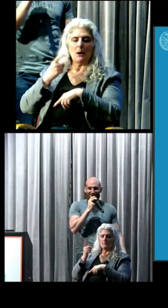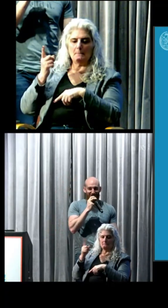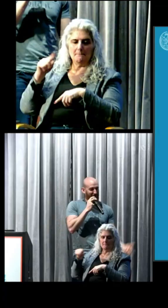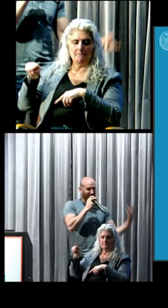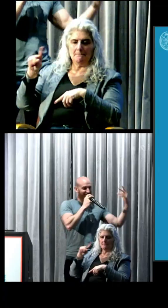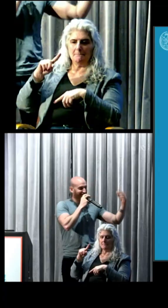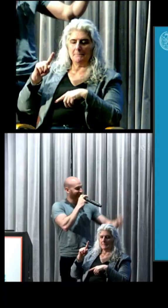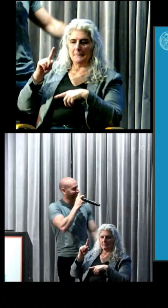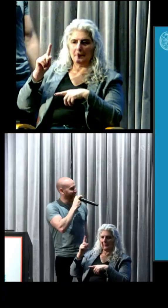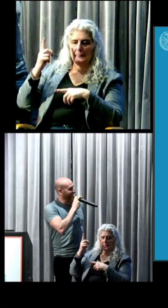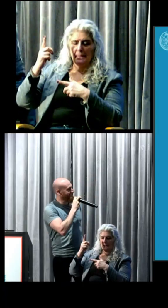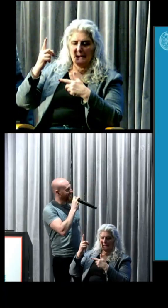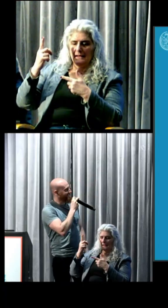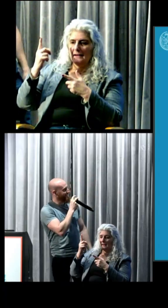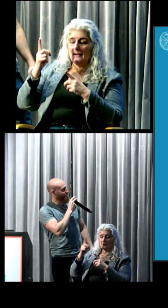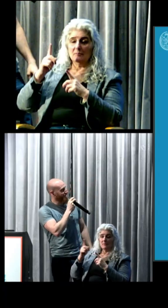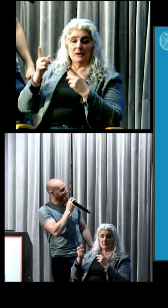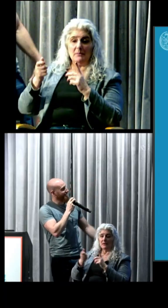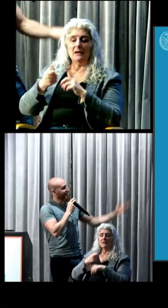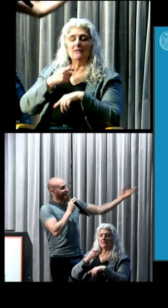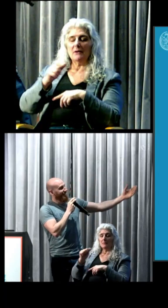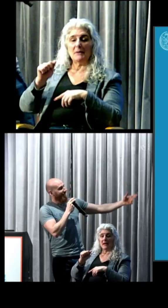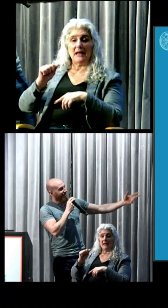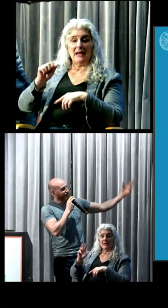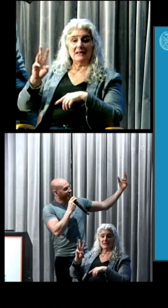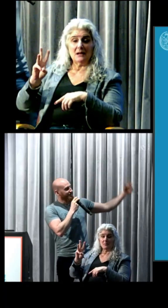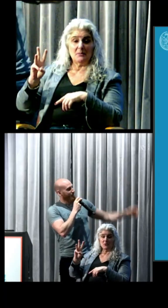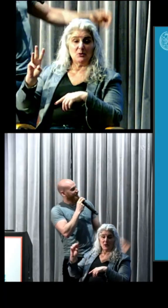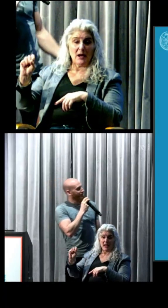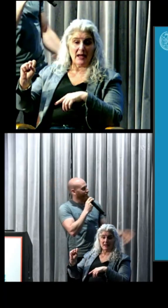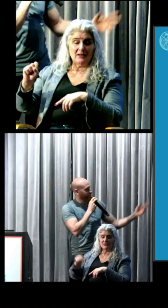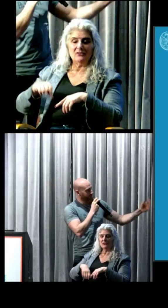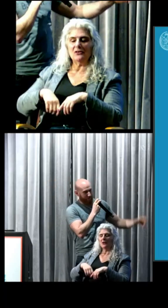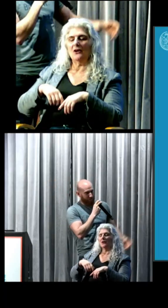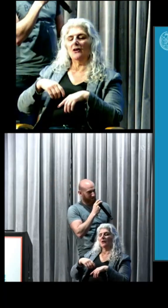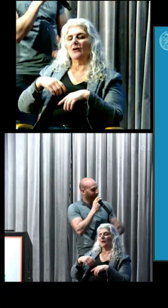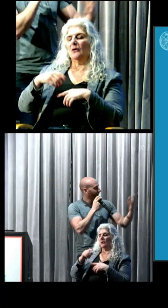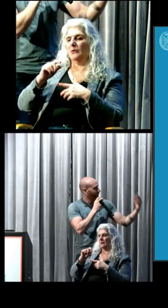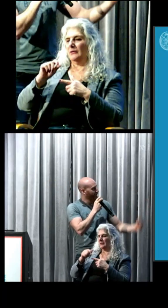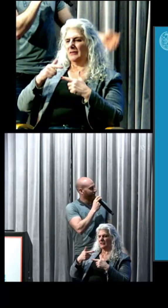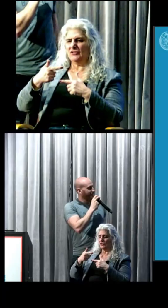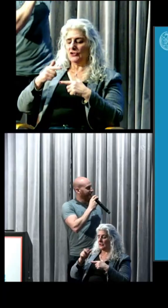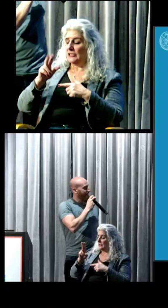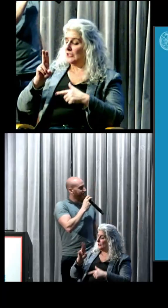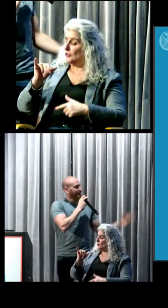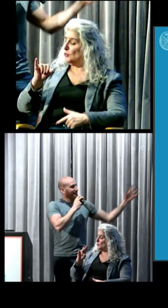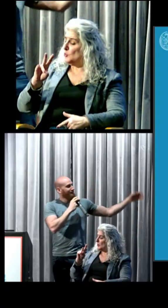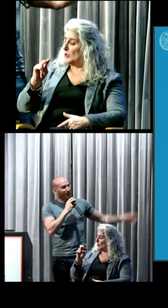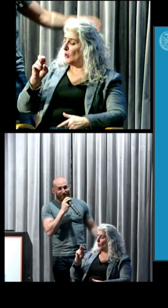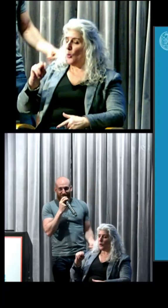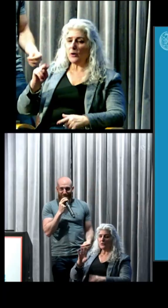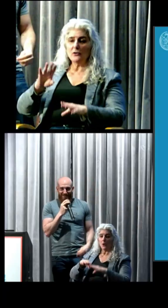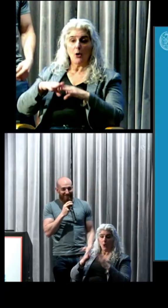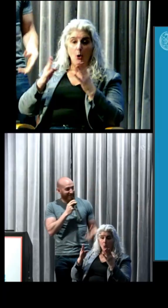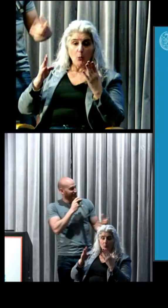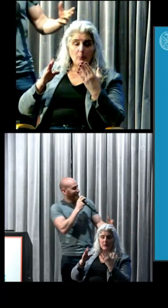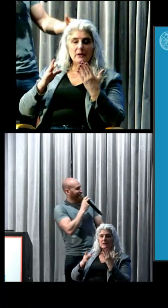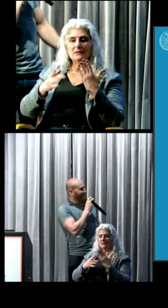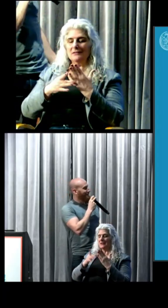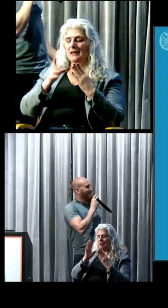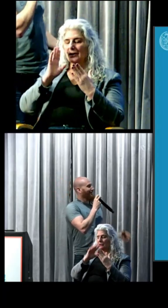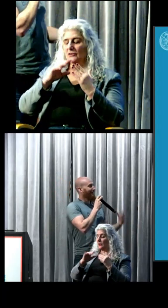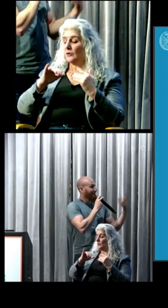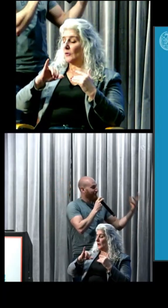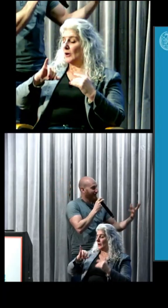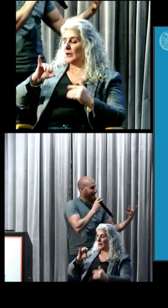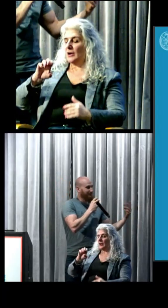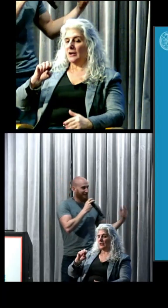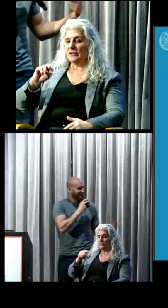or using this interactive, that one thing wouldn't, going back to we didn't want people to